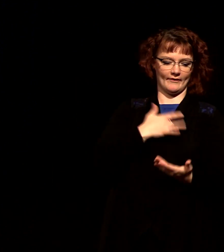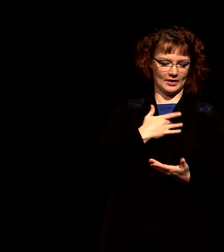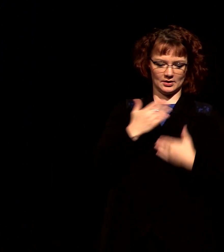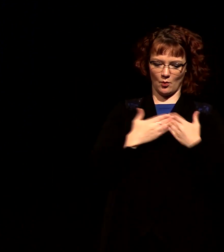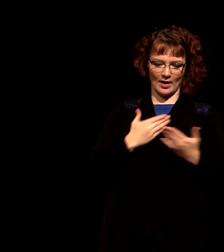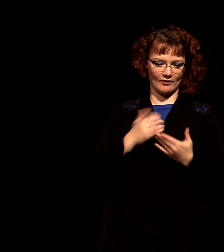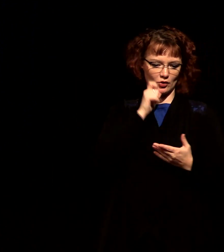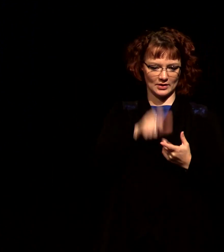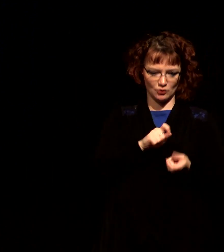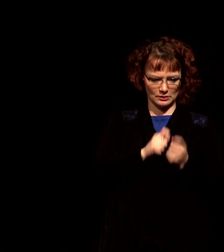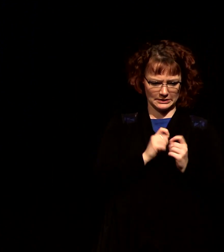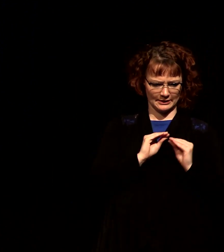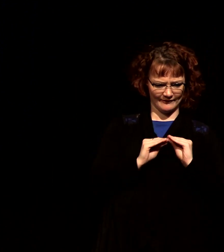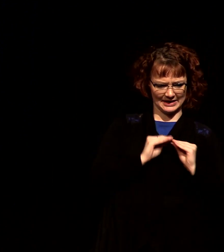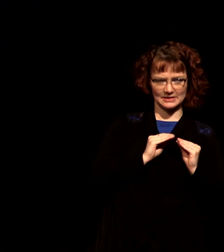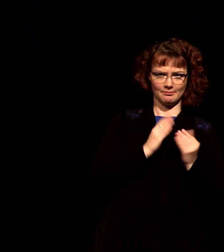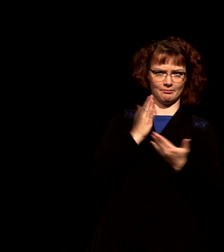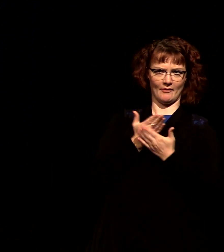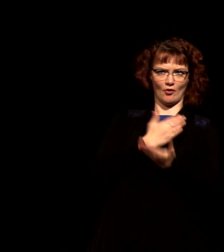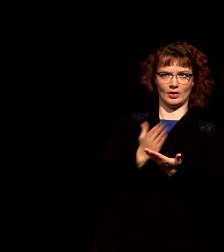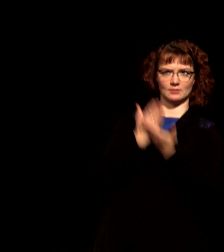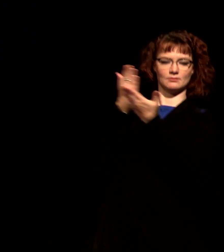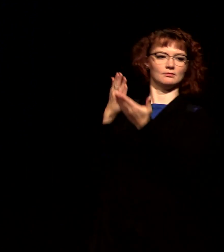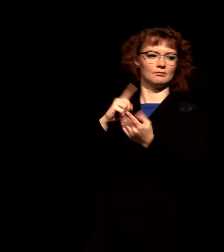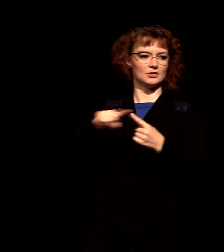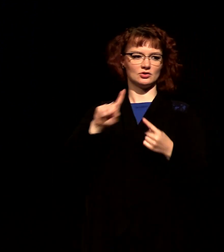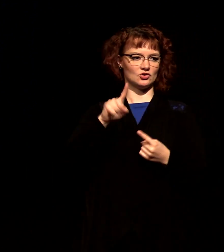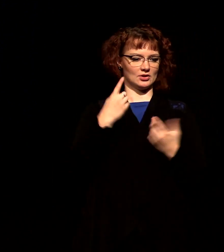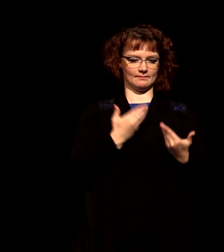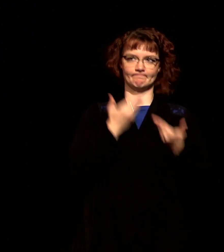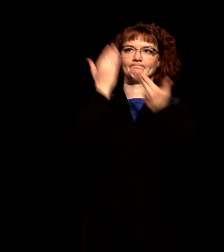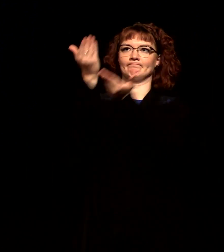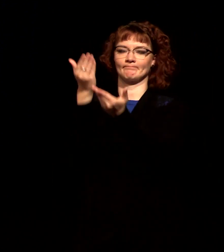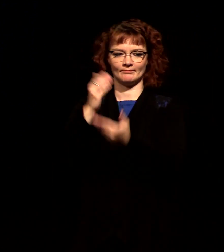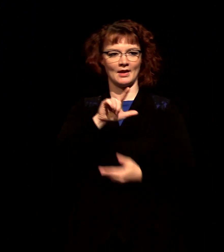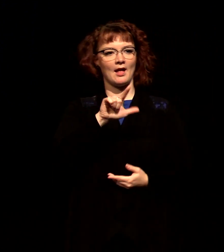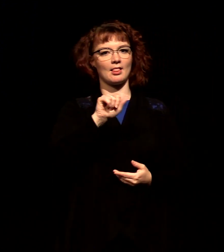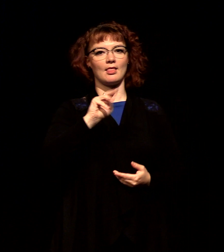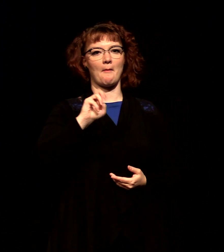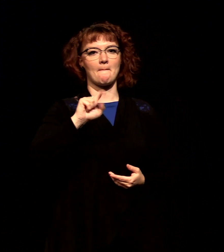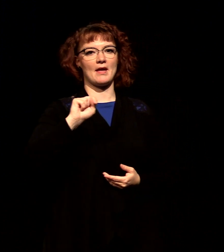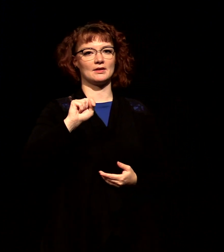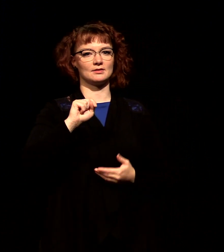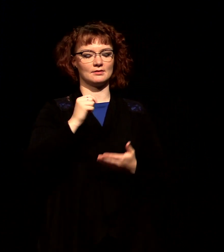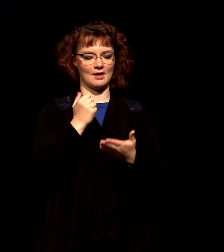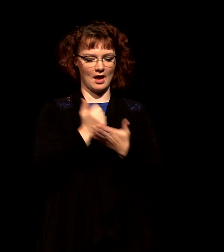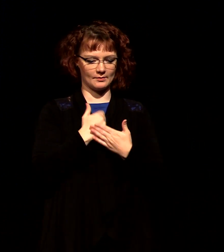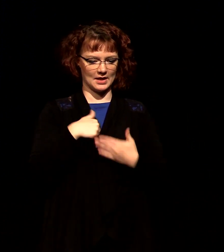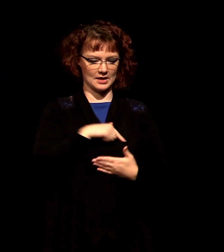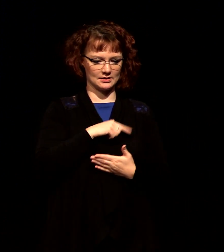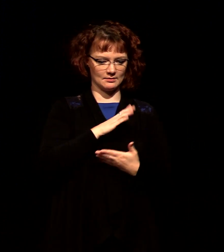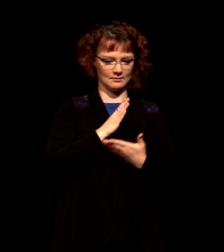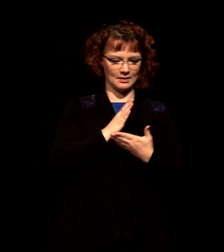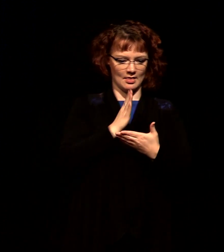God he can handle it. My favorite line that she said was lament keeps us in that mysterious middle between